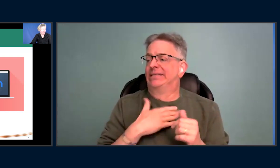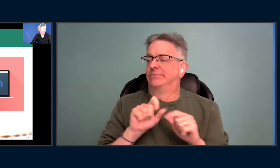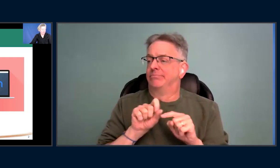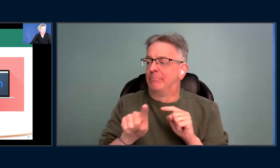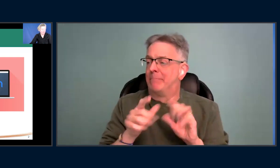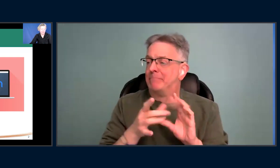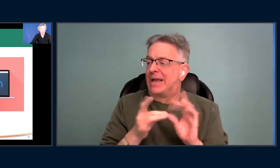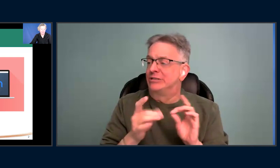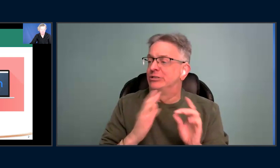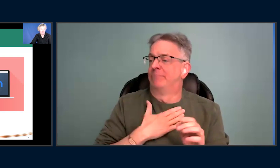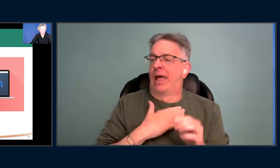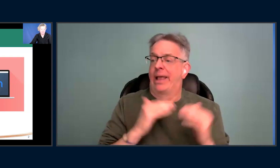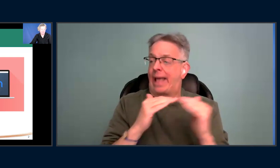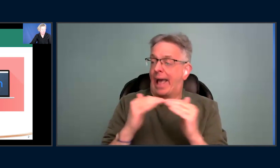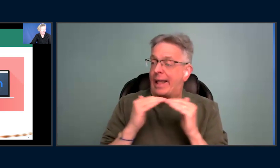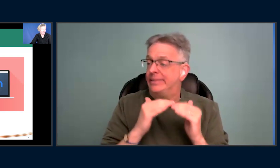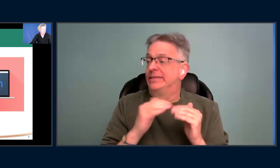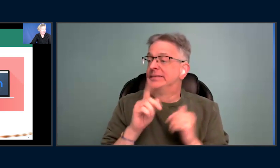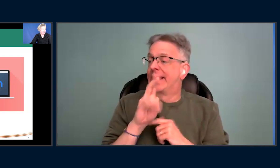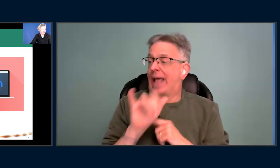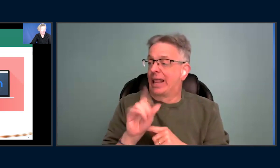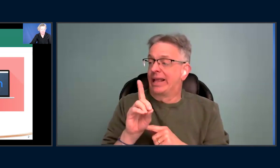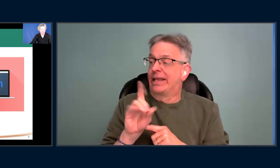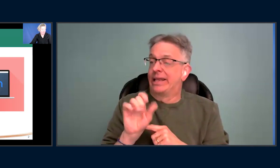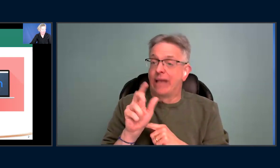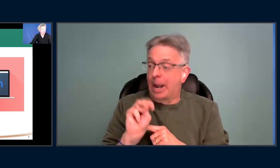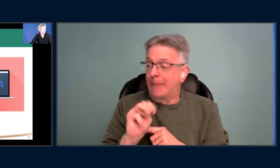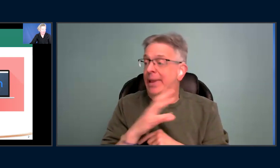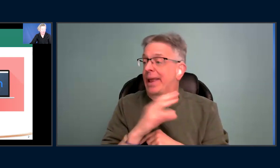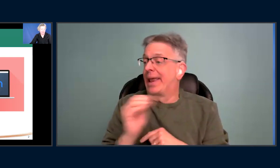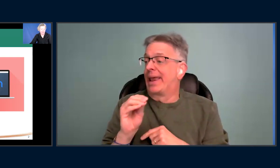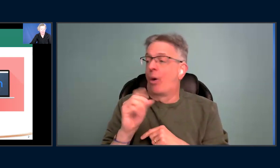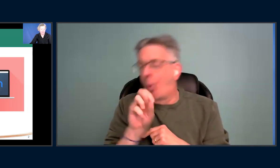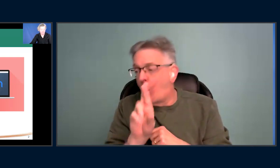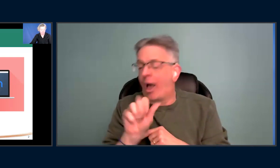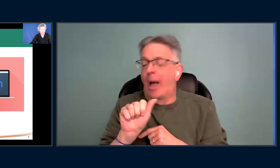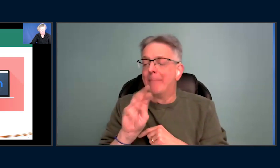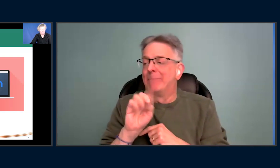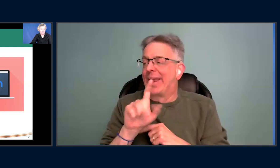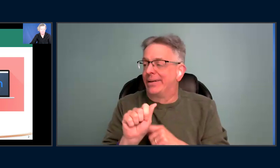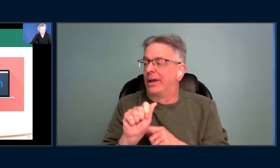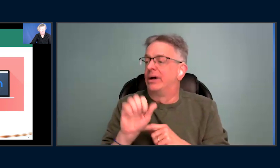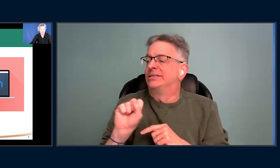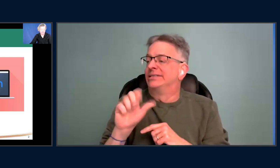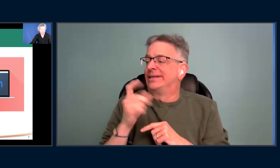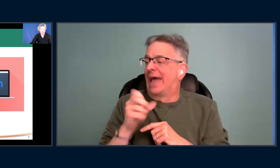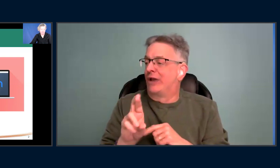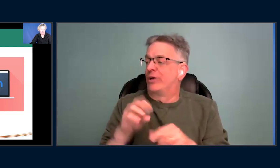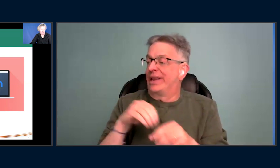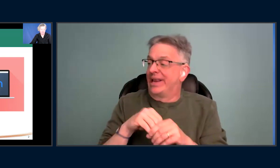during this call today, please make sure and message myself or my colleague in the chat room. And it could be